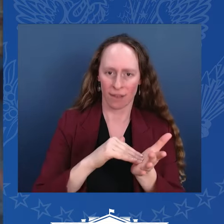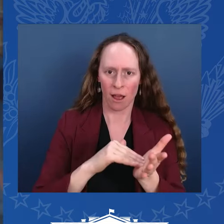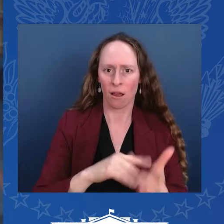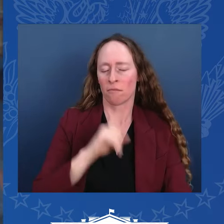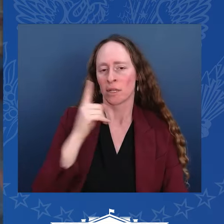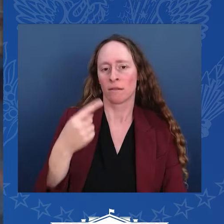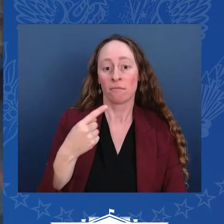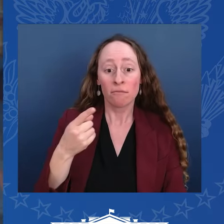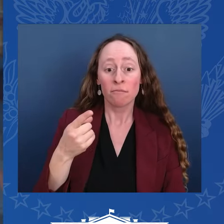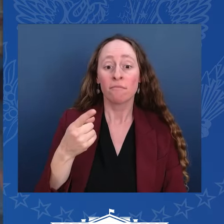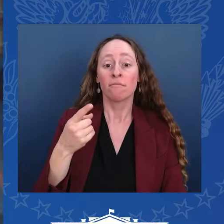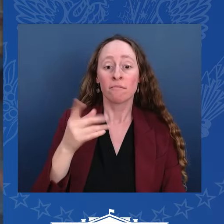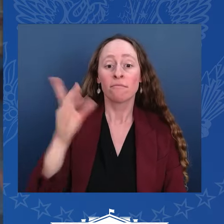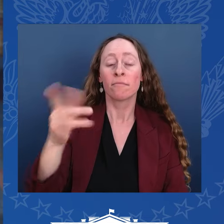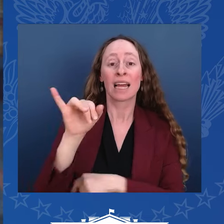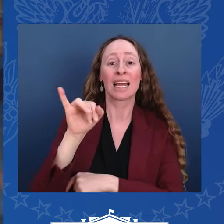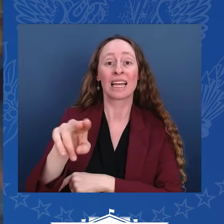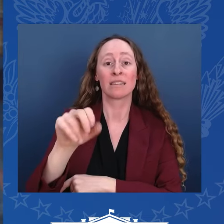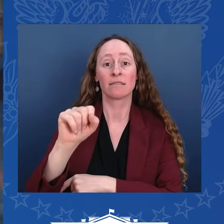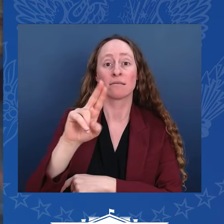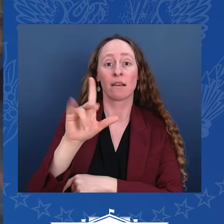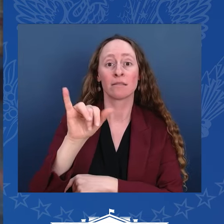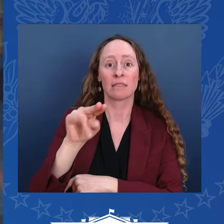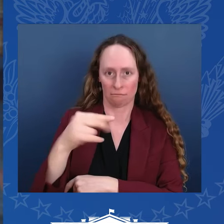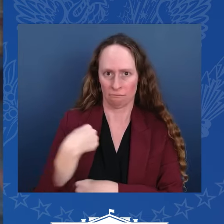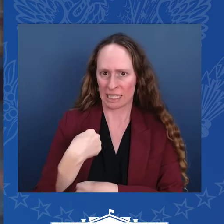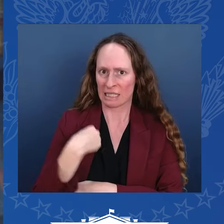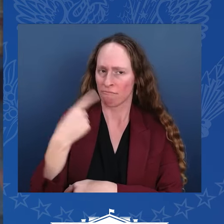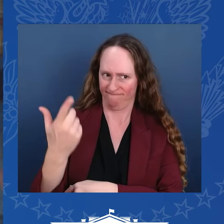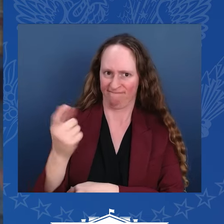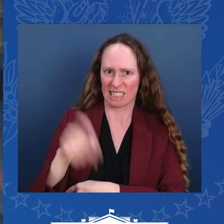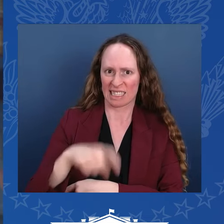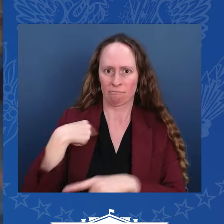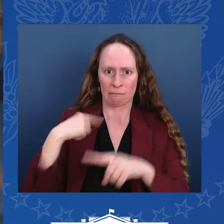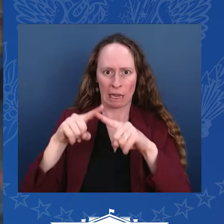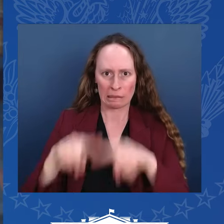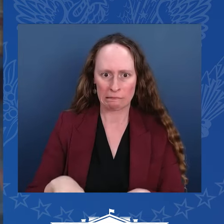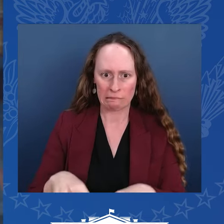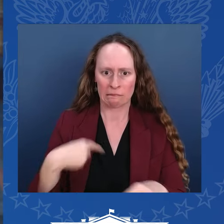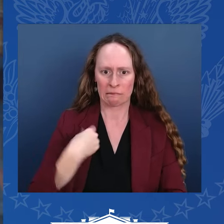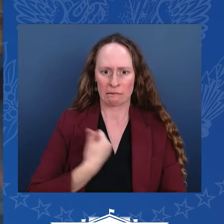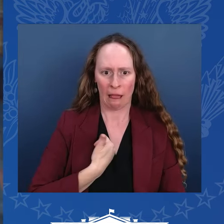and as well as a lot of my union members. The funding we are receiving is a direct result